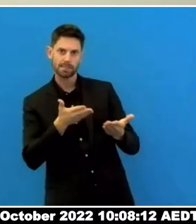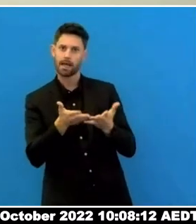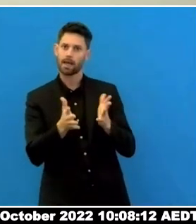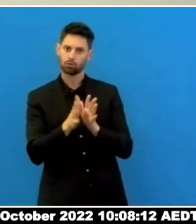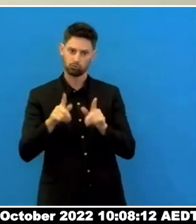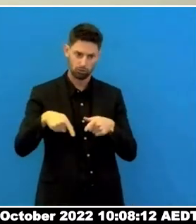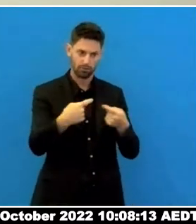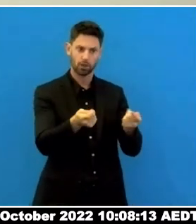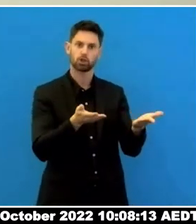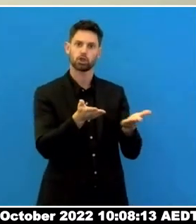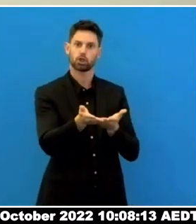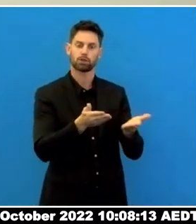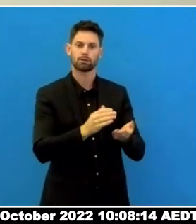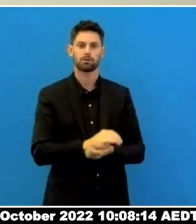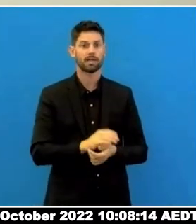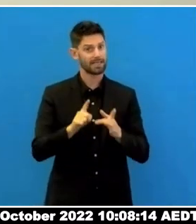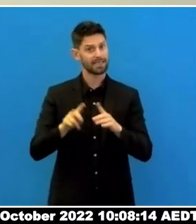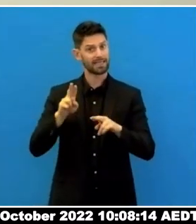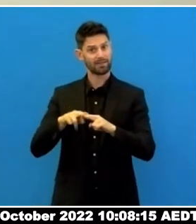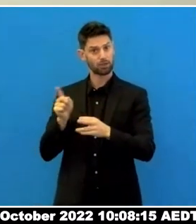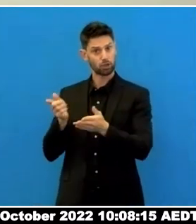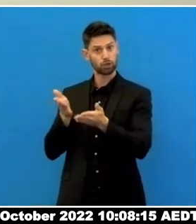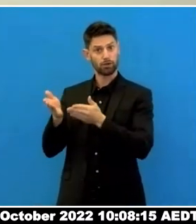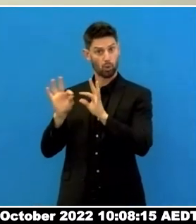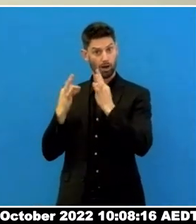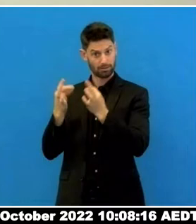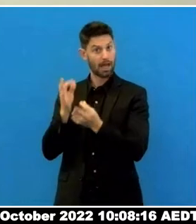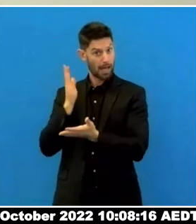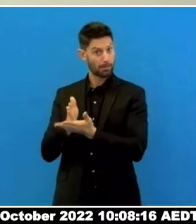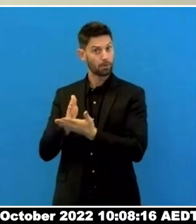When service providers are culturally safe they create environments